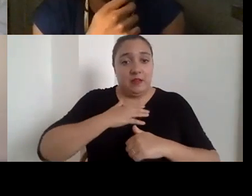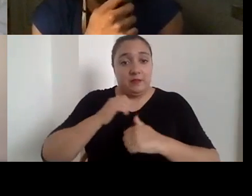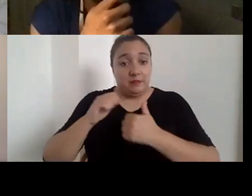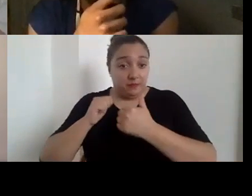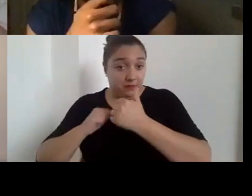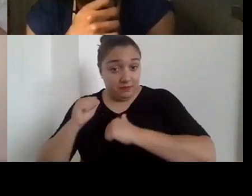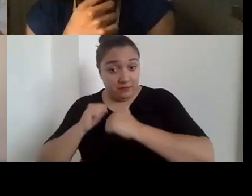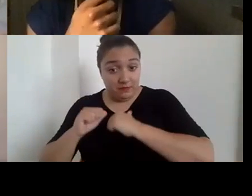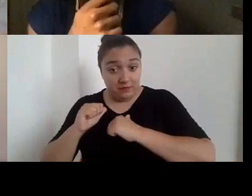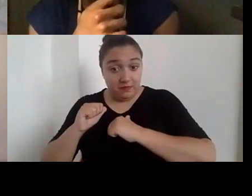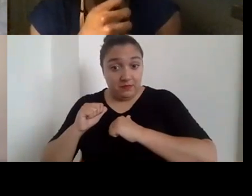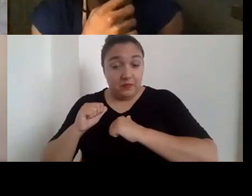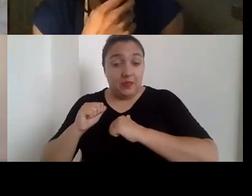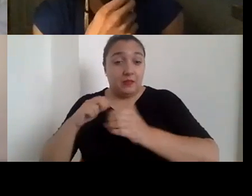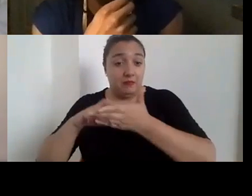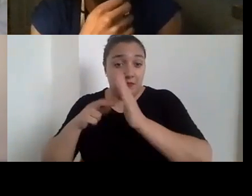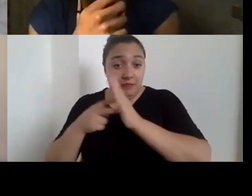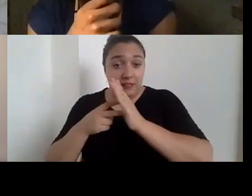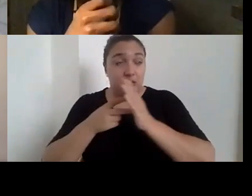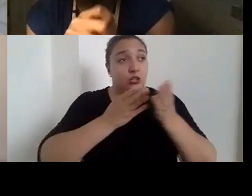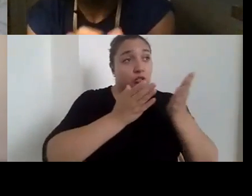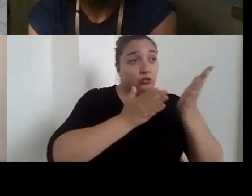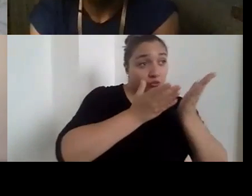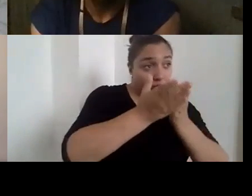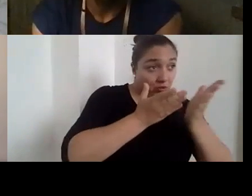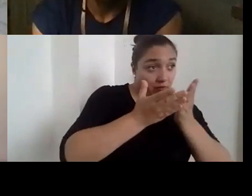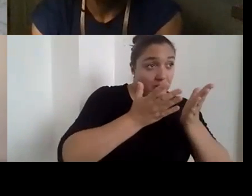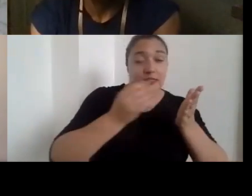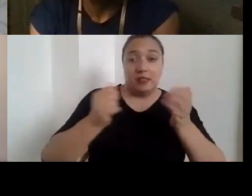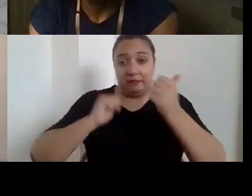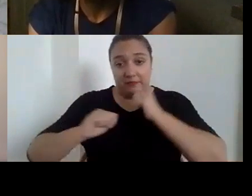which is different from my teaching, a much more linear path.